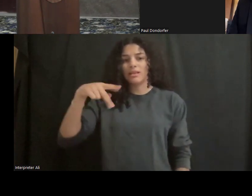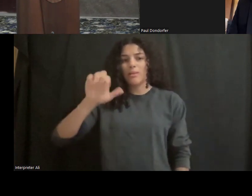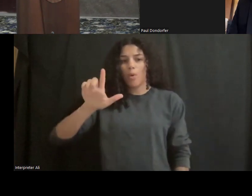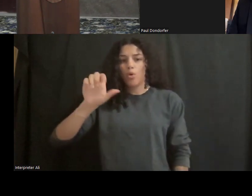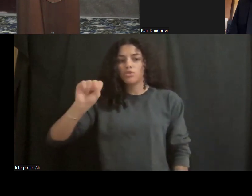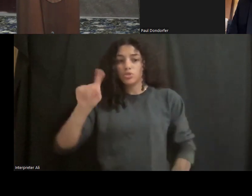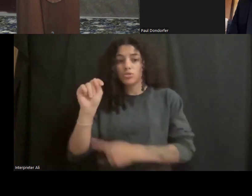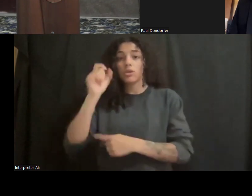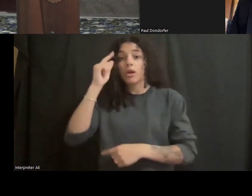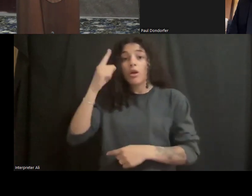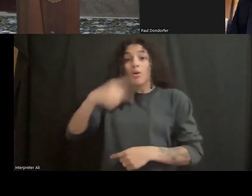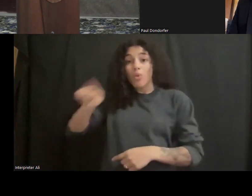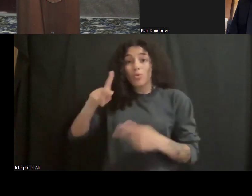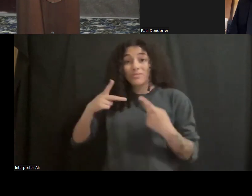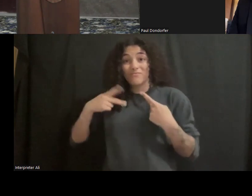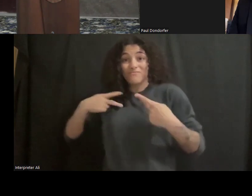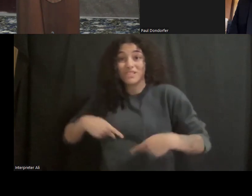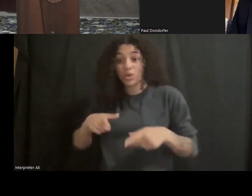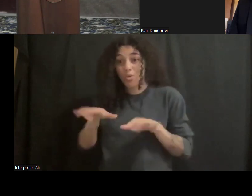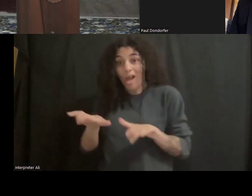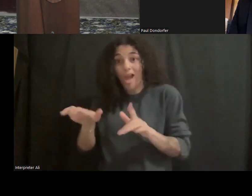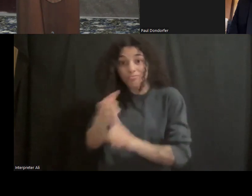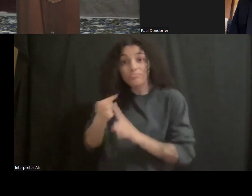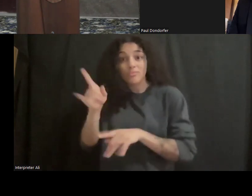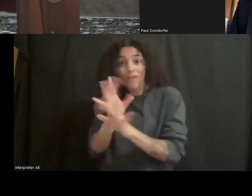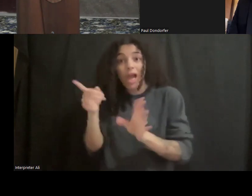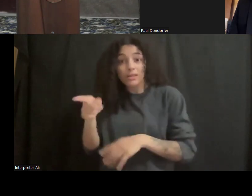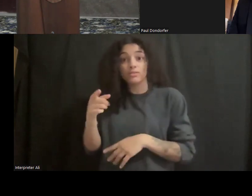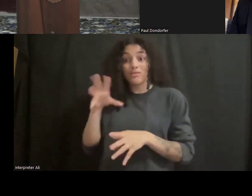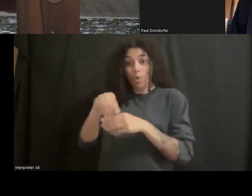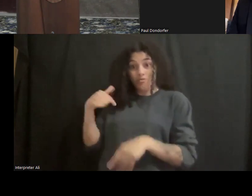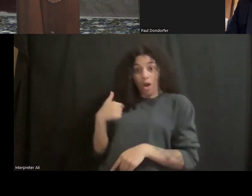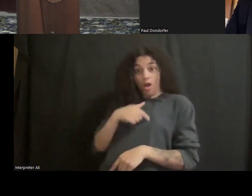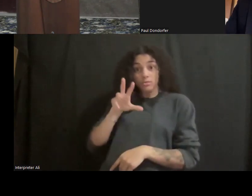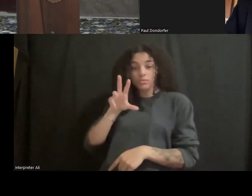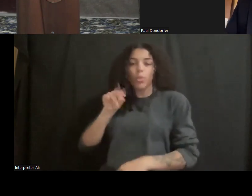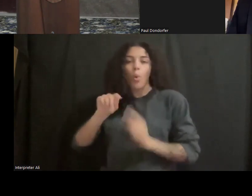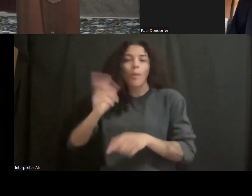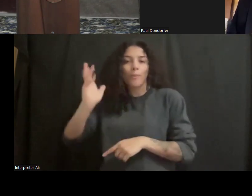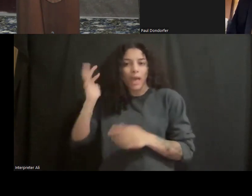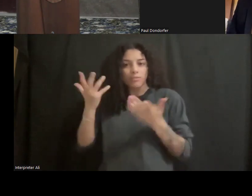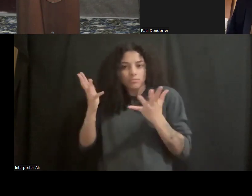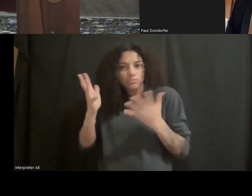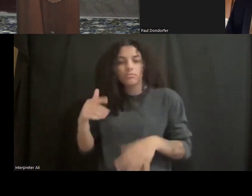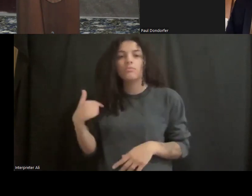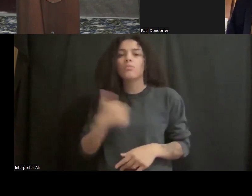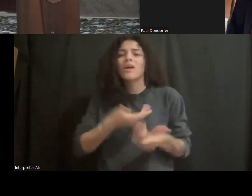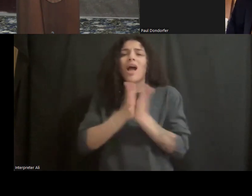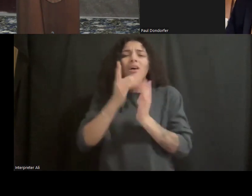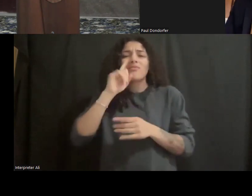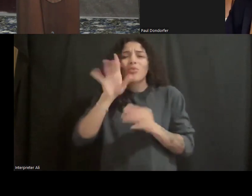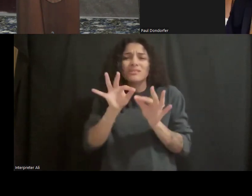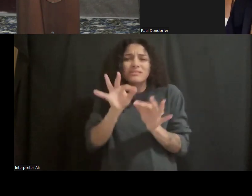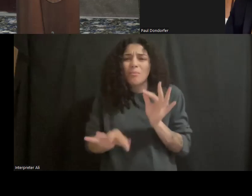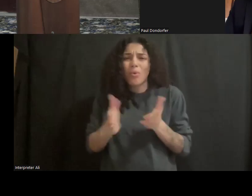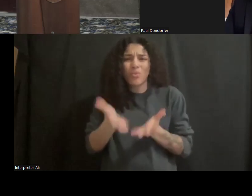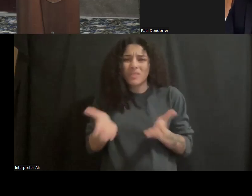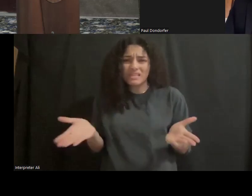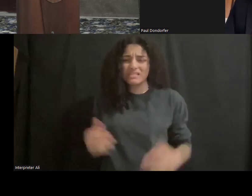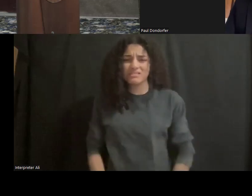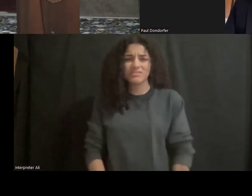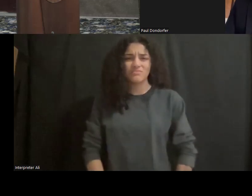this time they have in the past Um we're asking for some very very minimal things Um we believe